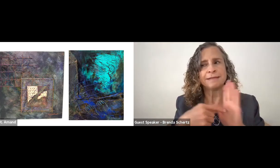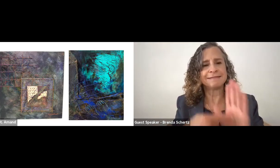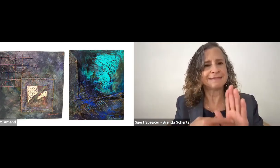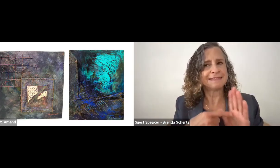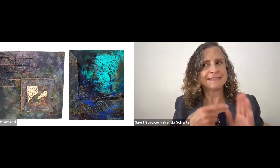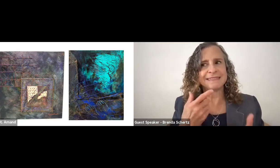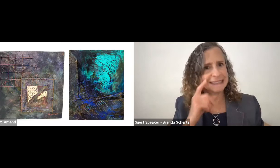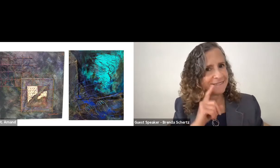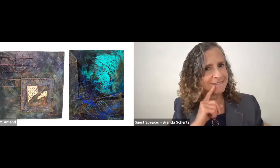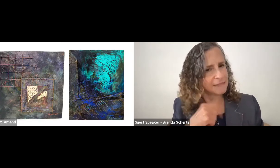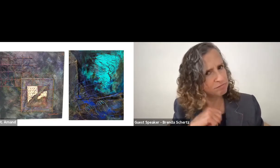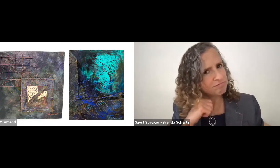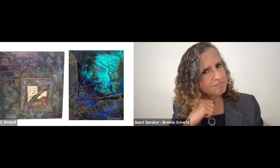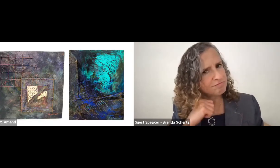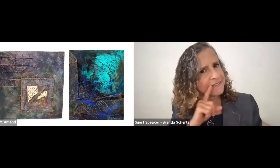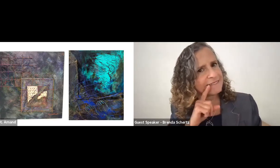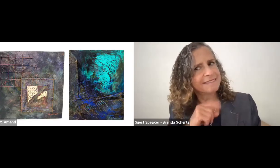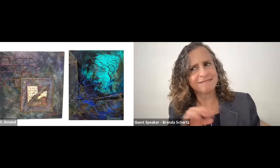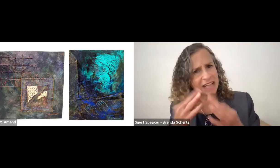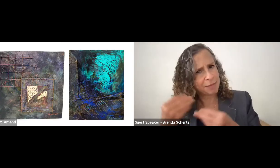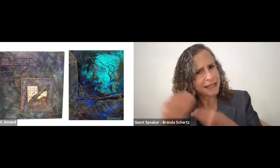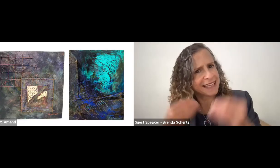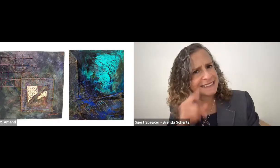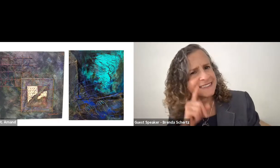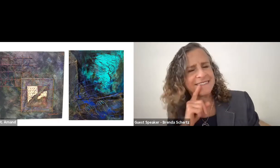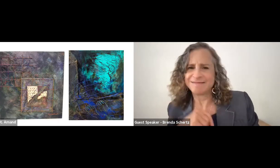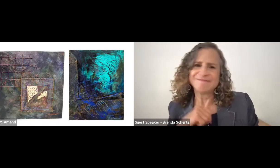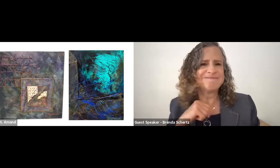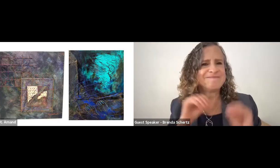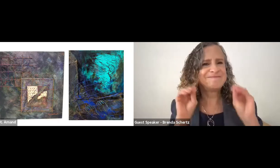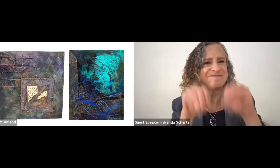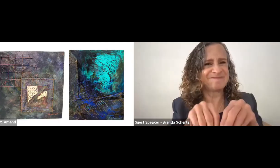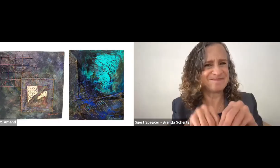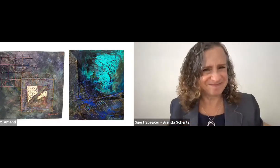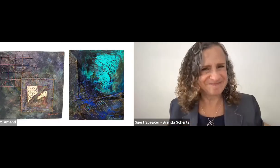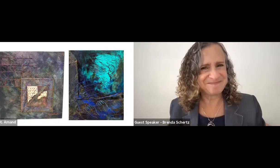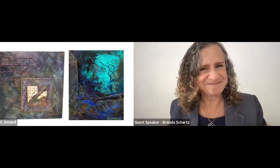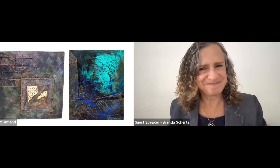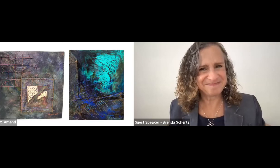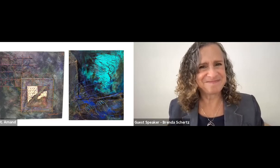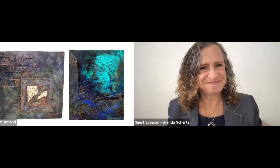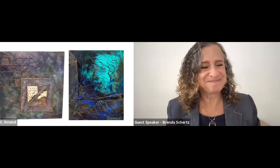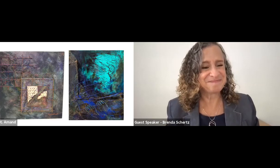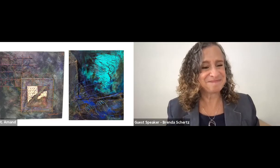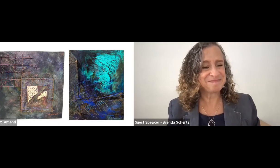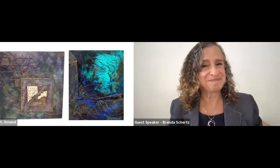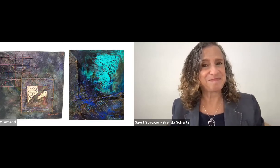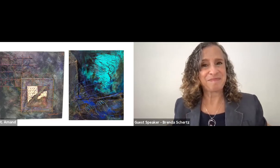So the ABCs was one way of showing, you know, Deaf pride, you know, from past history,